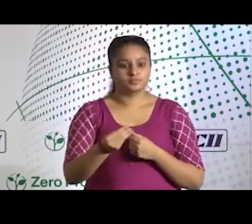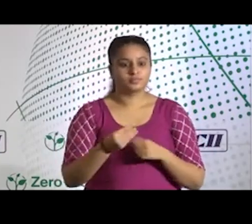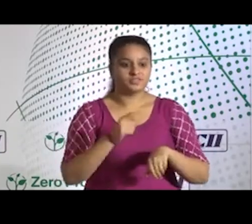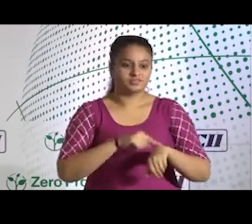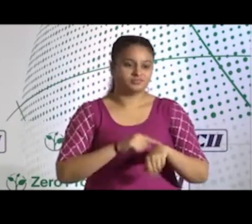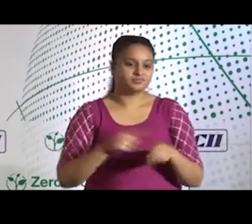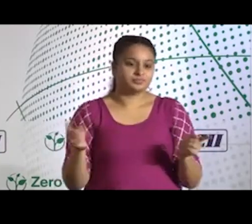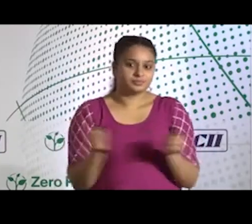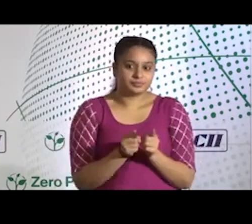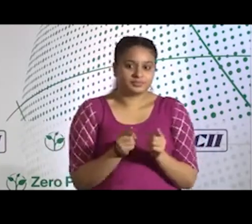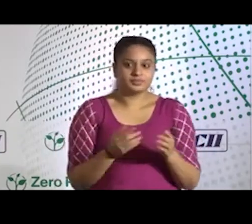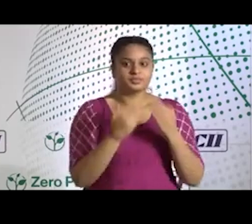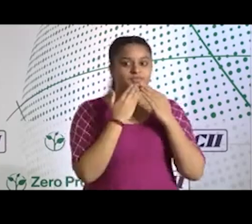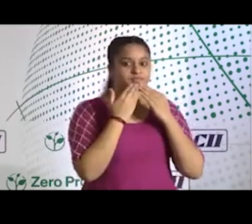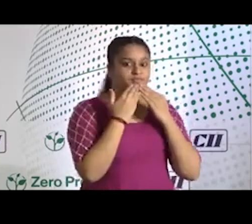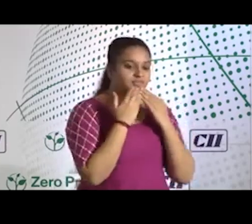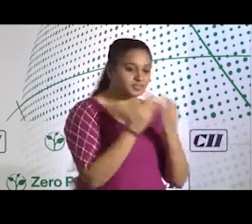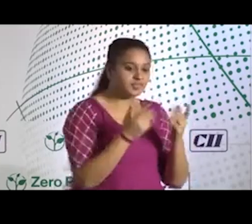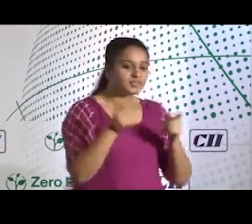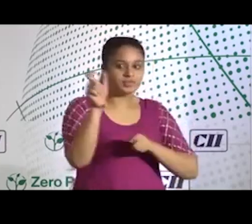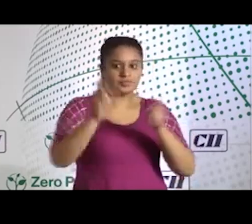Thank you so much for being a wonderful audience. And thank you, Ben.